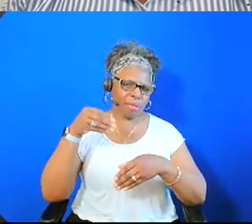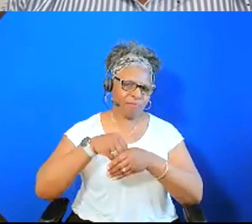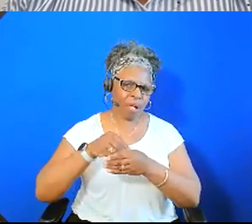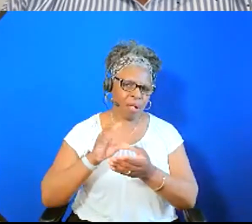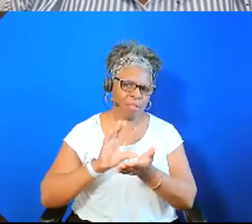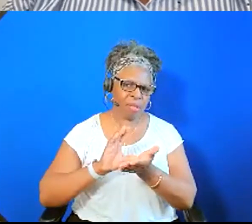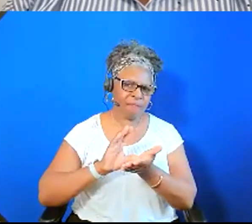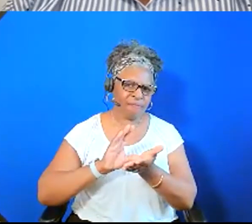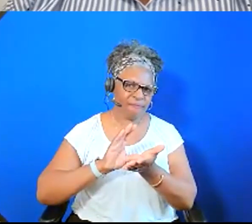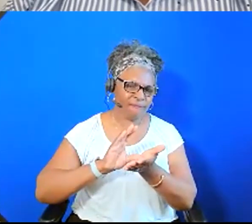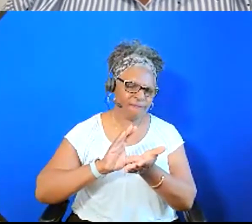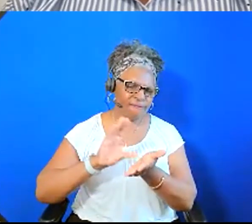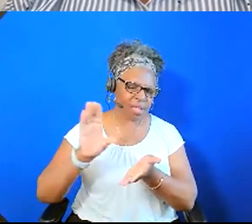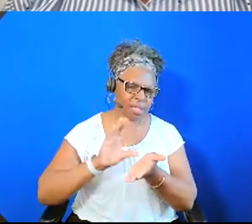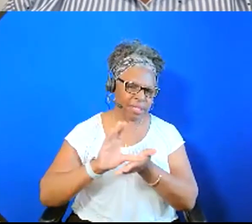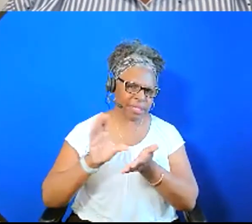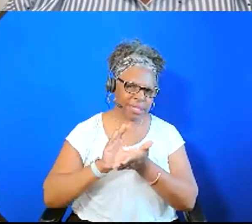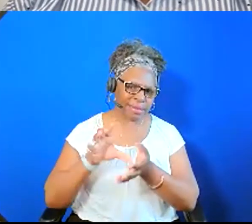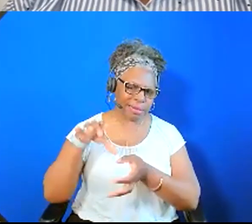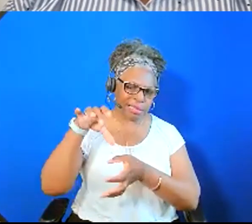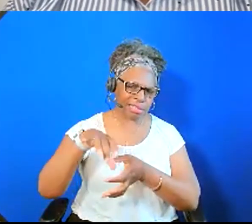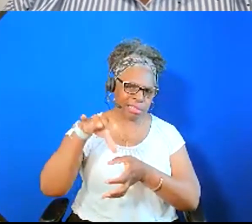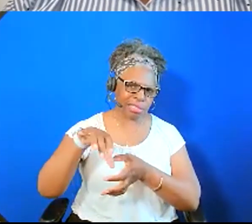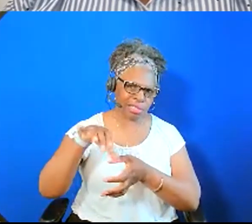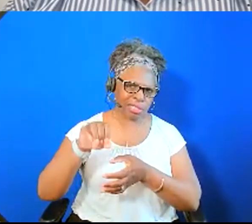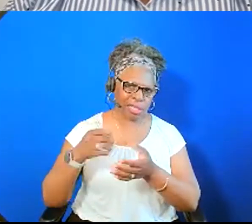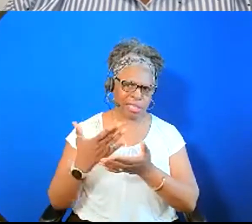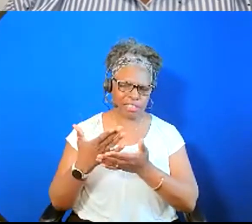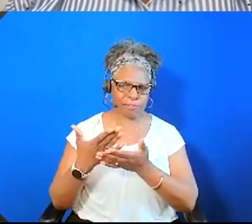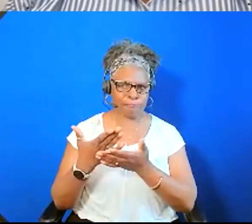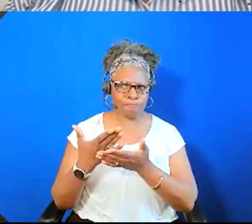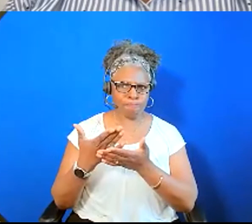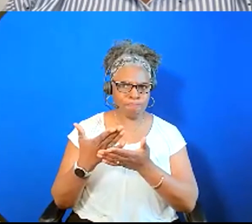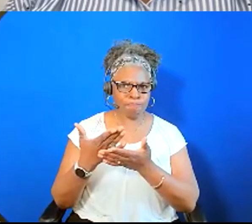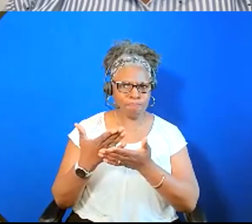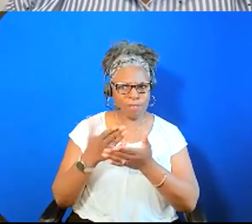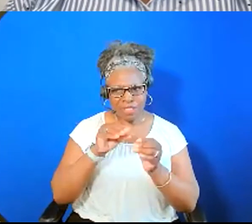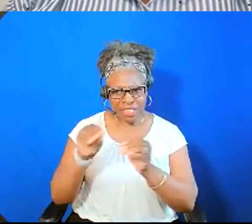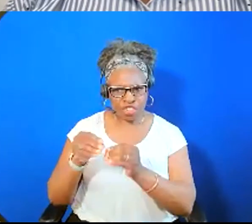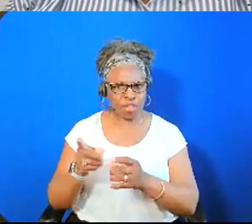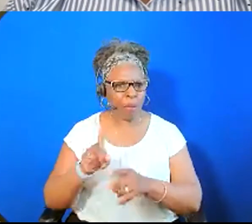of base and understanding why we do it together and then when we had the final,